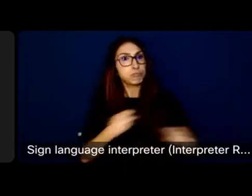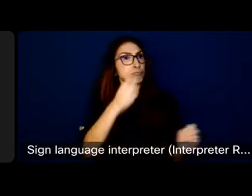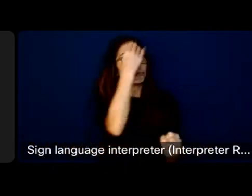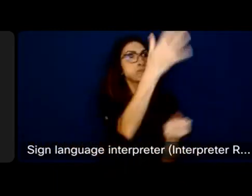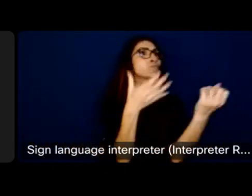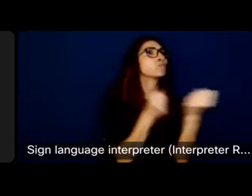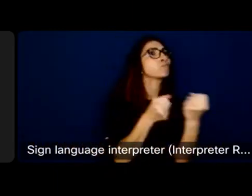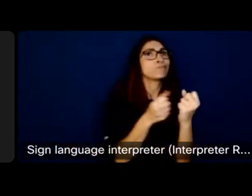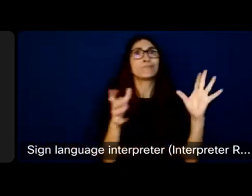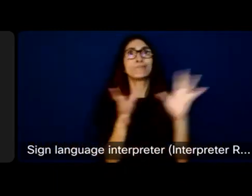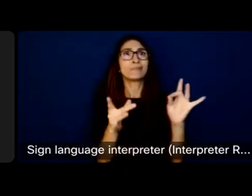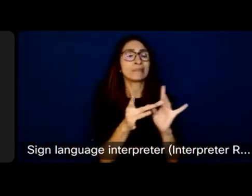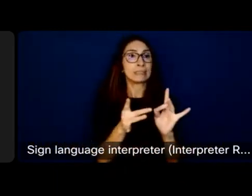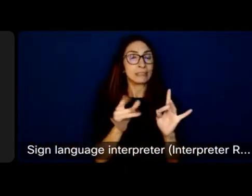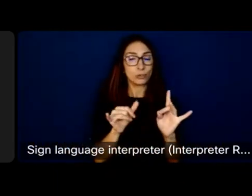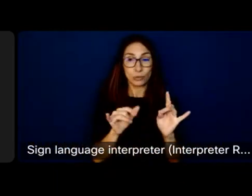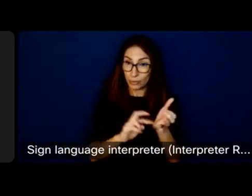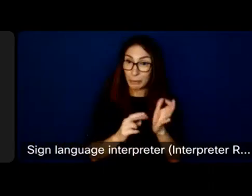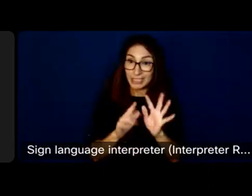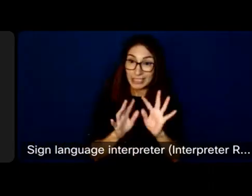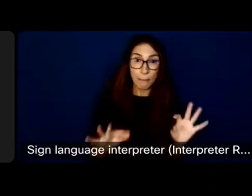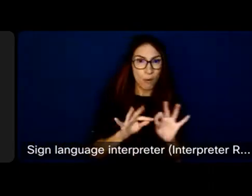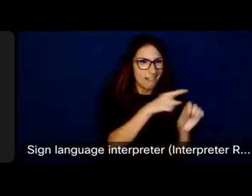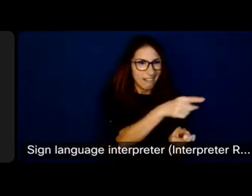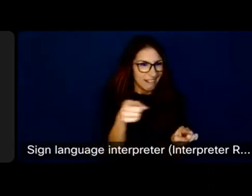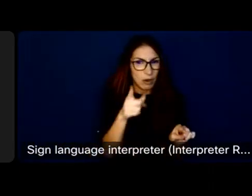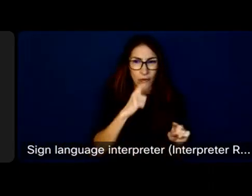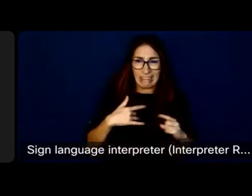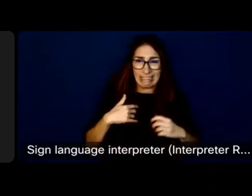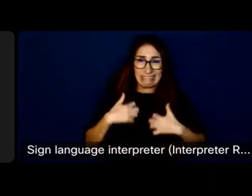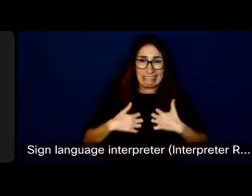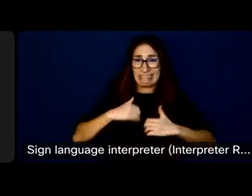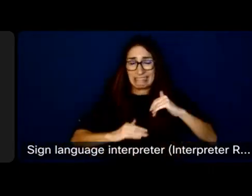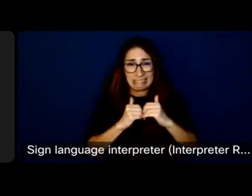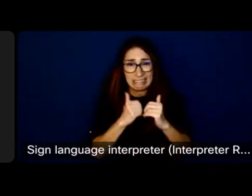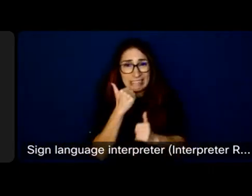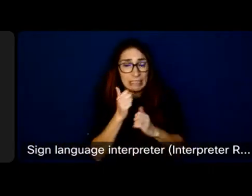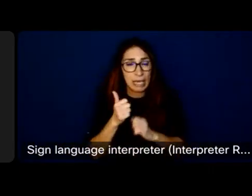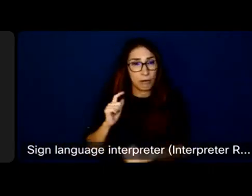comes into play. We have to bolster the systems of both